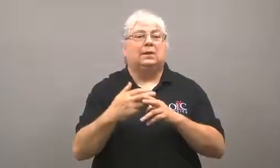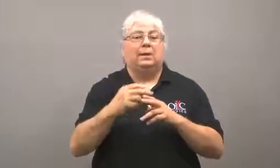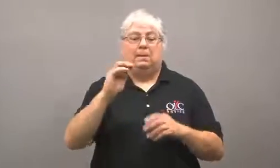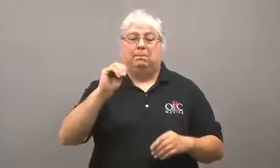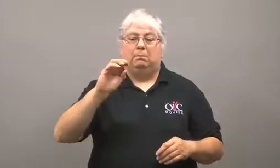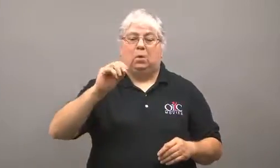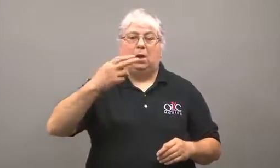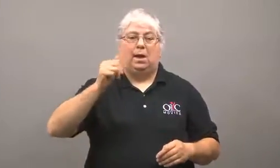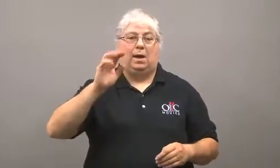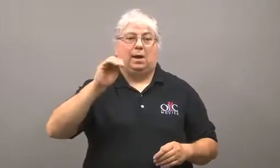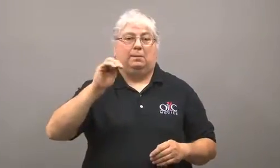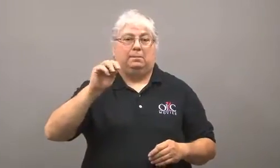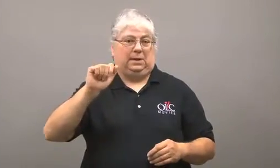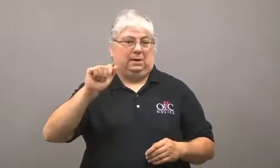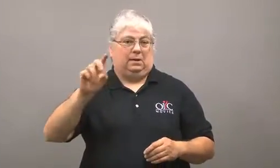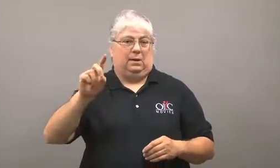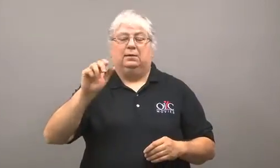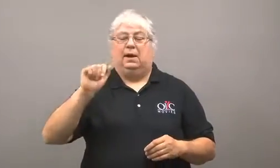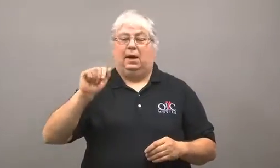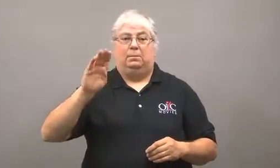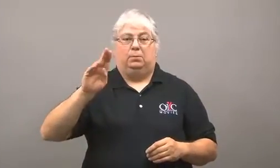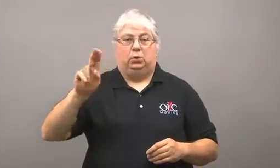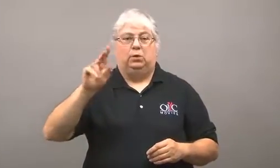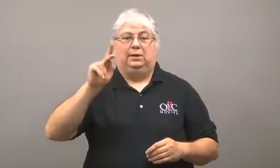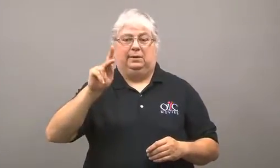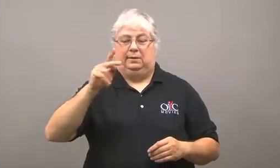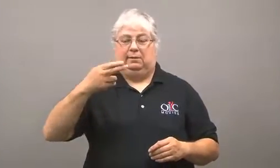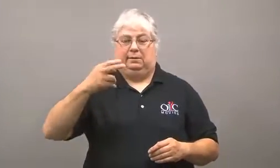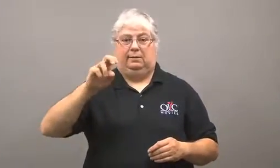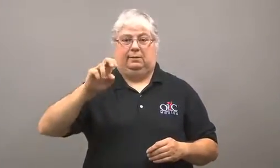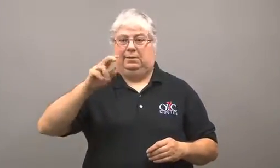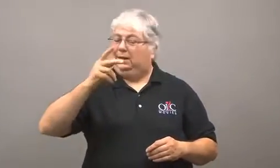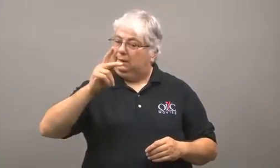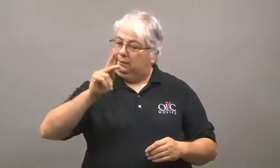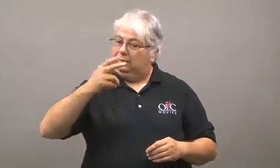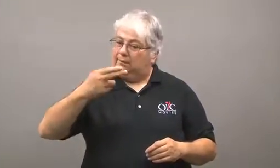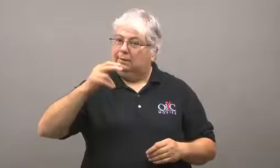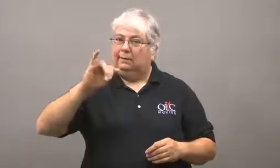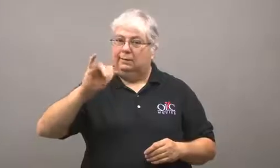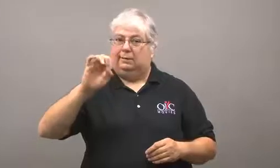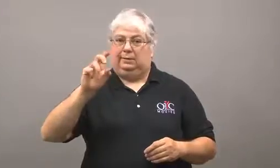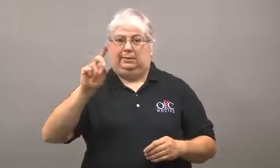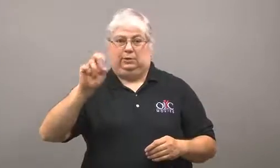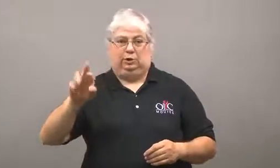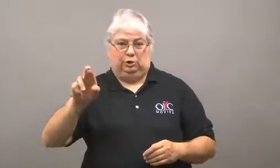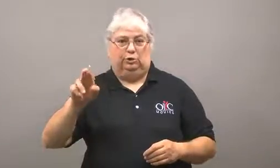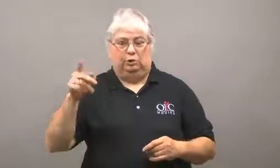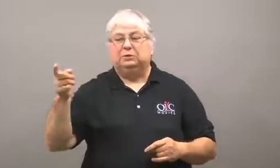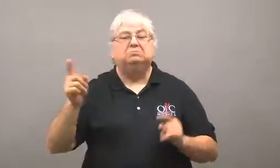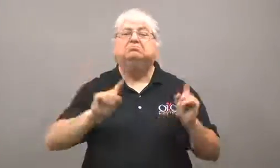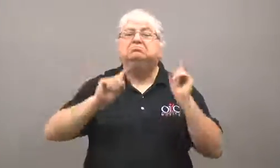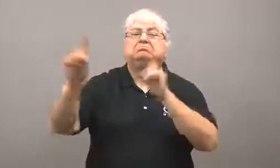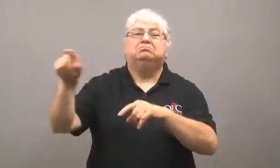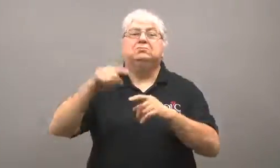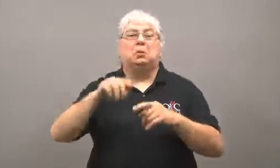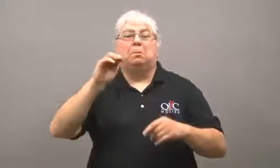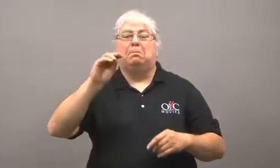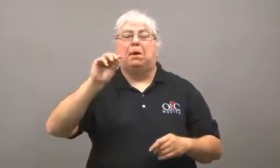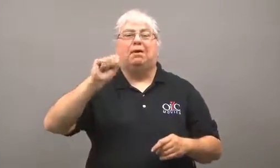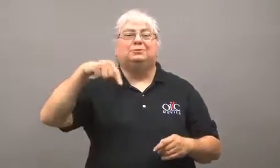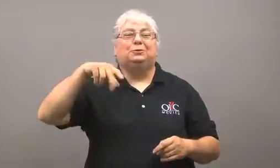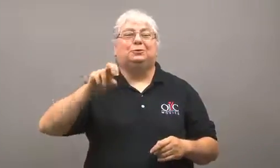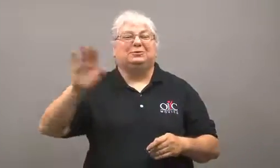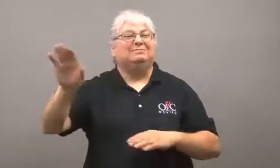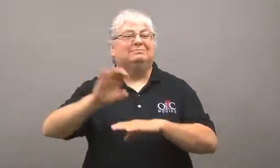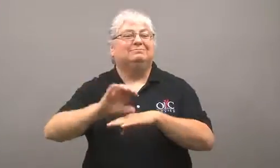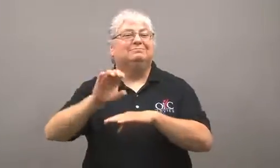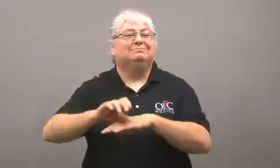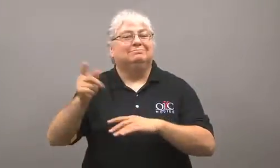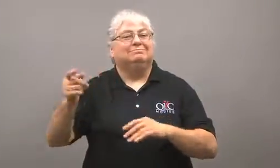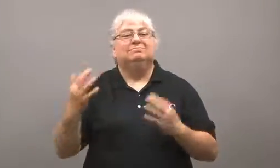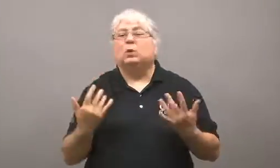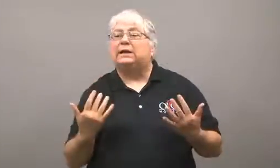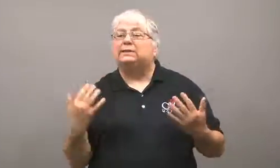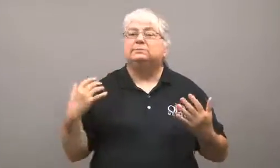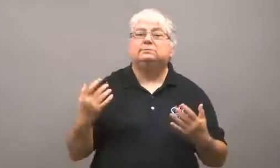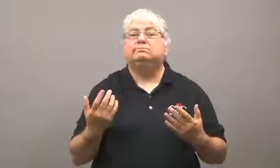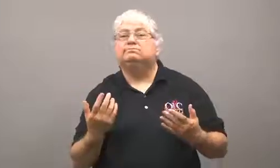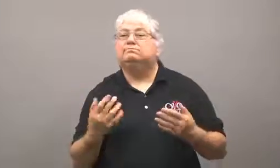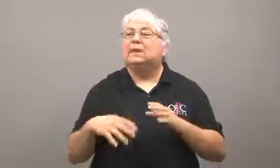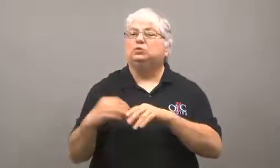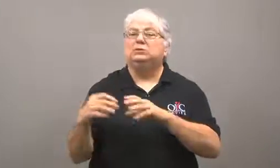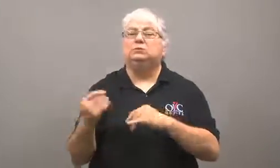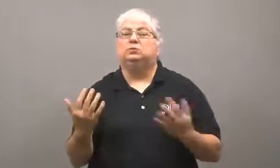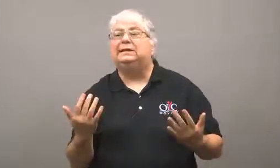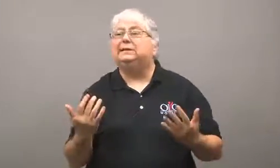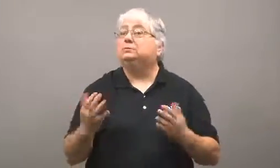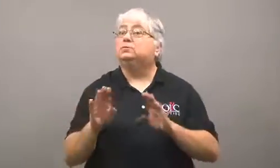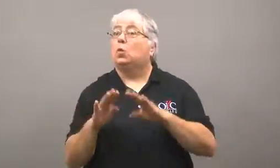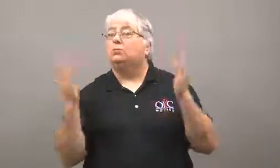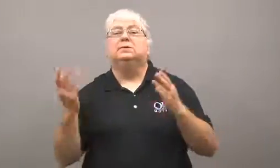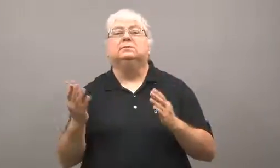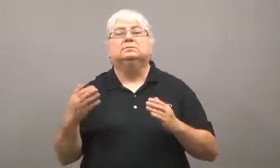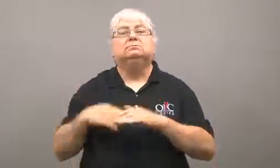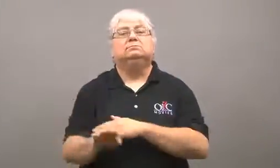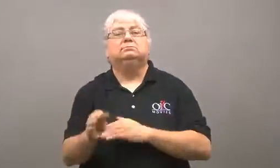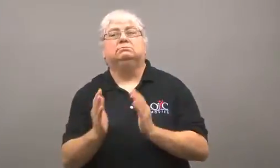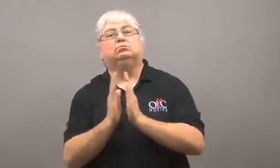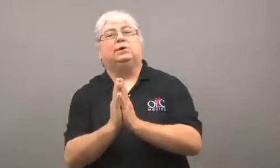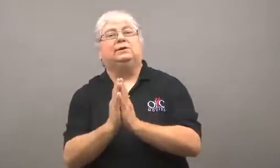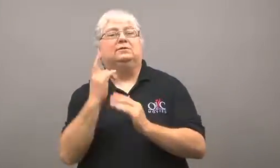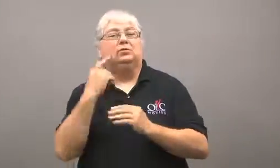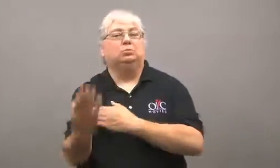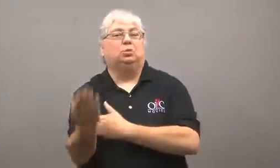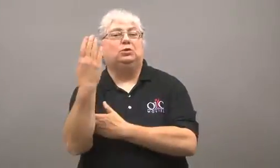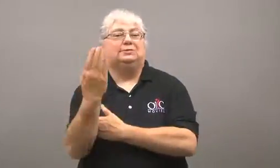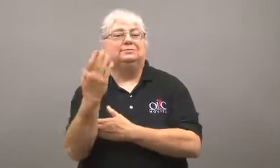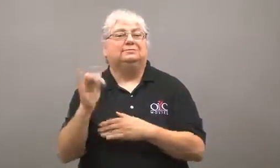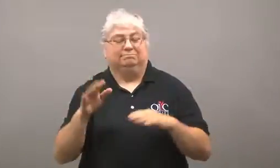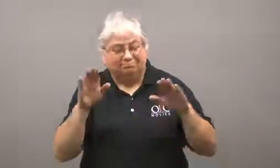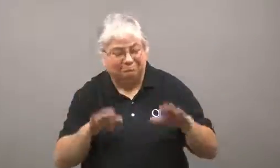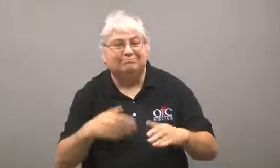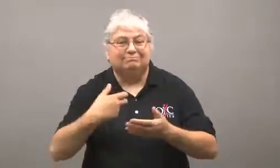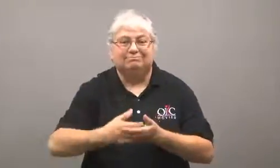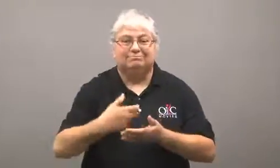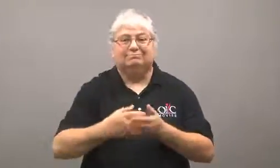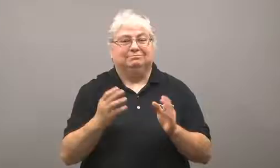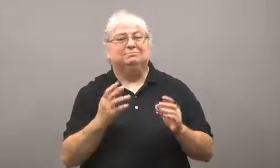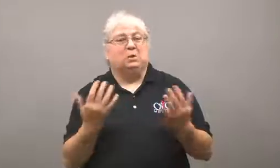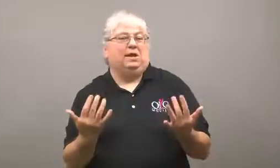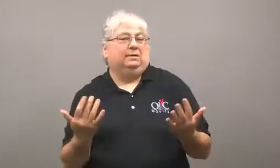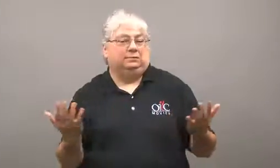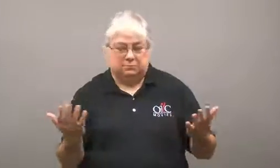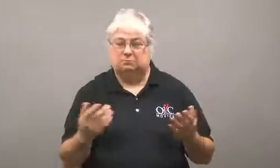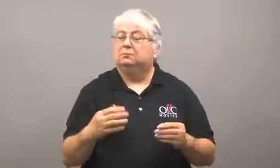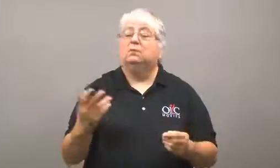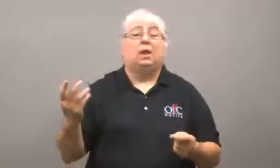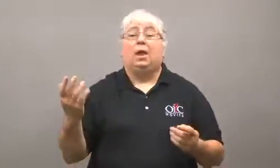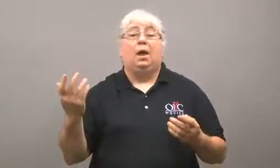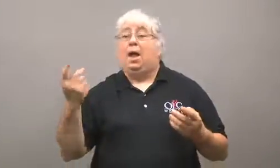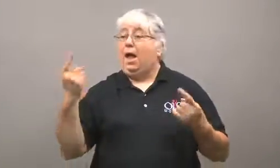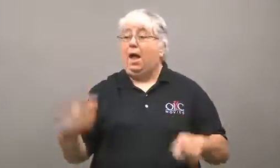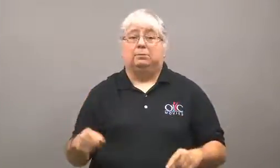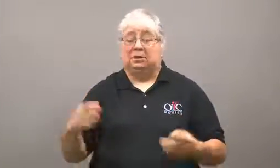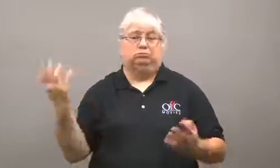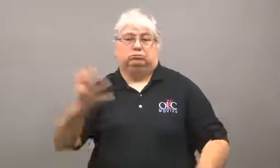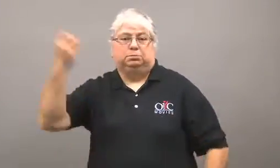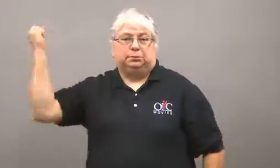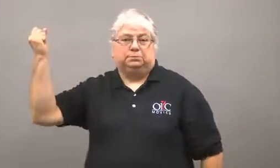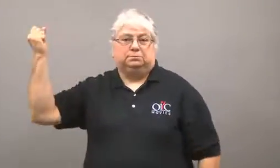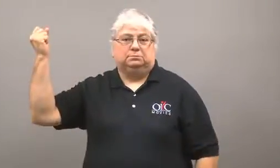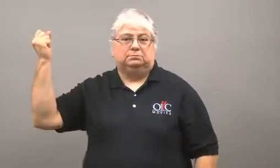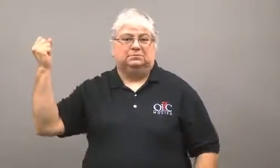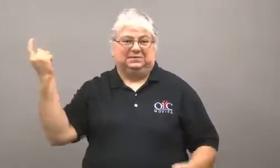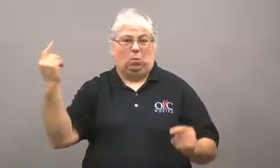Mohammad Abu Khieder, was waiting outside the mosque for morning prayers.